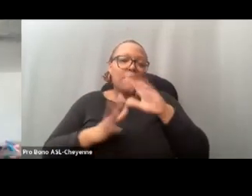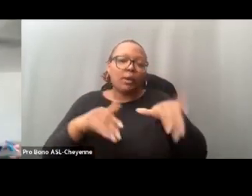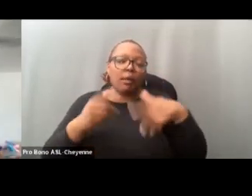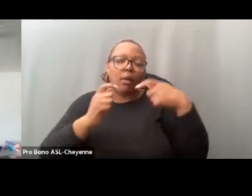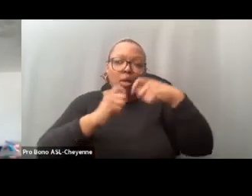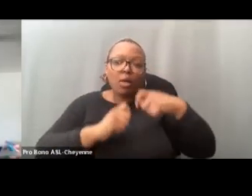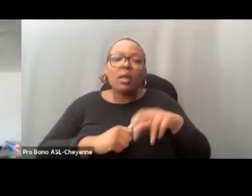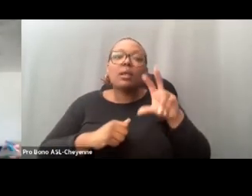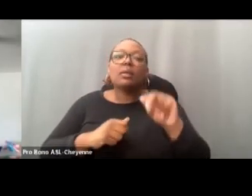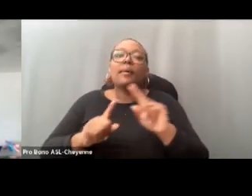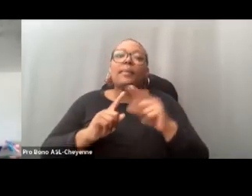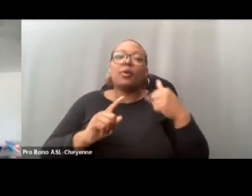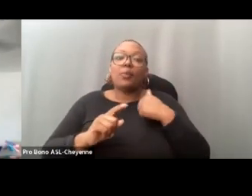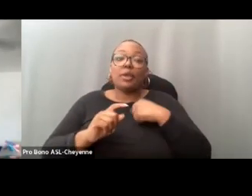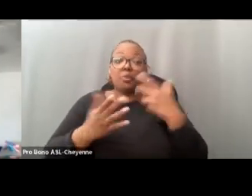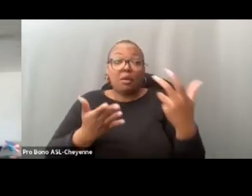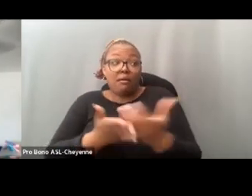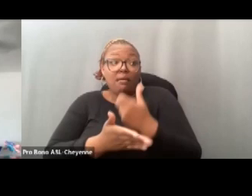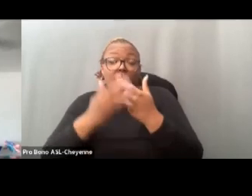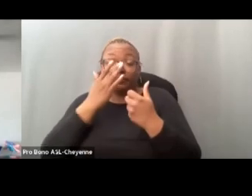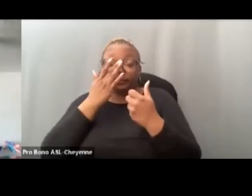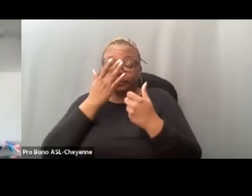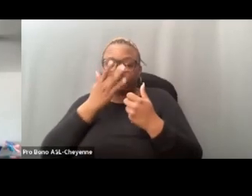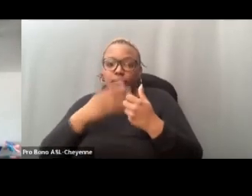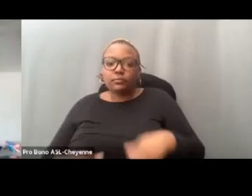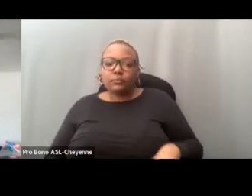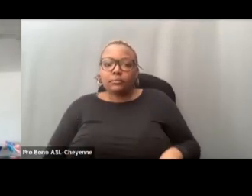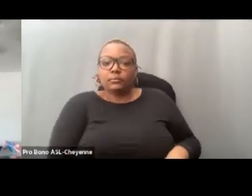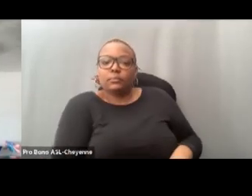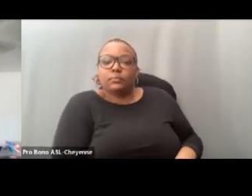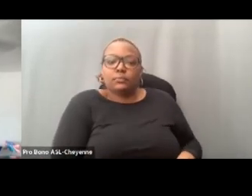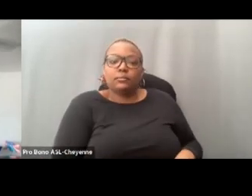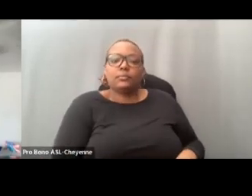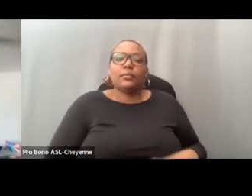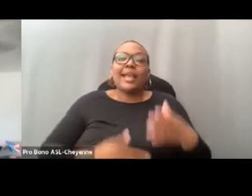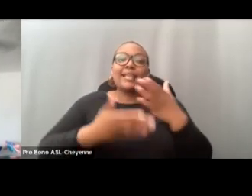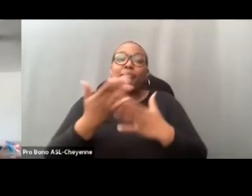but we were given the opportunity as part of that conference